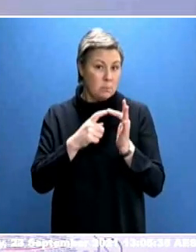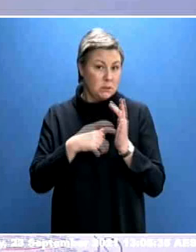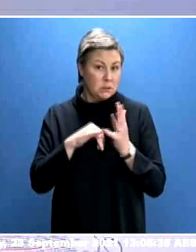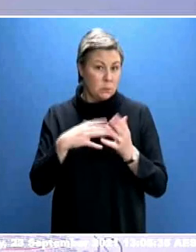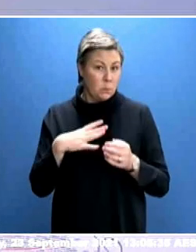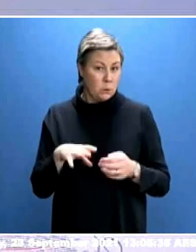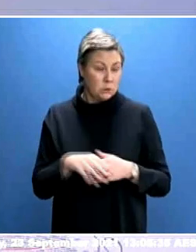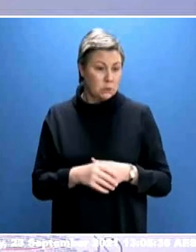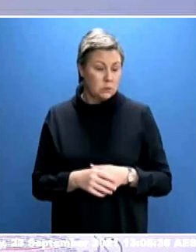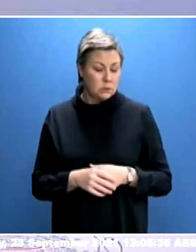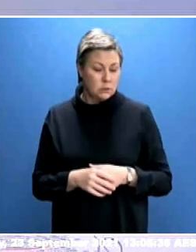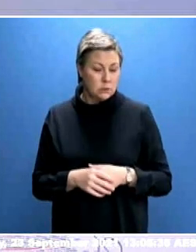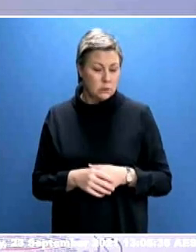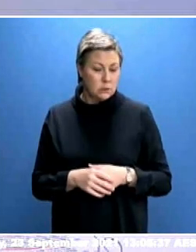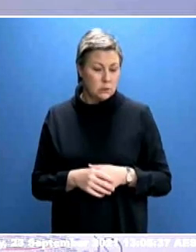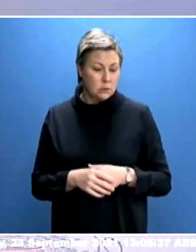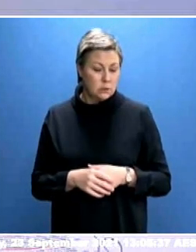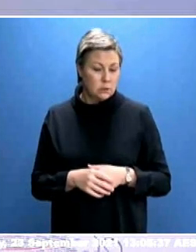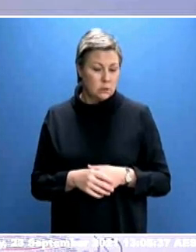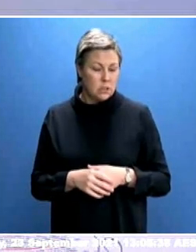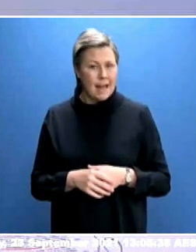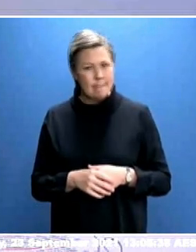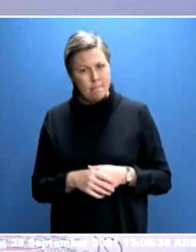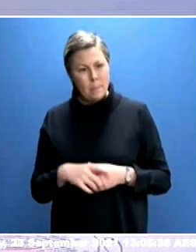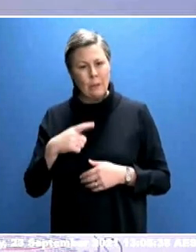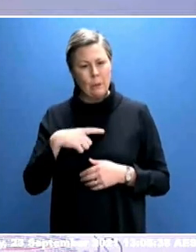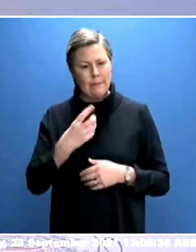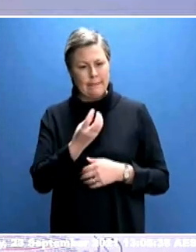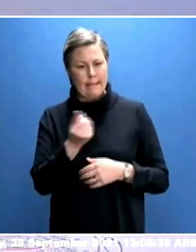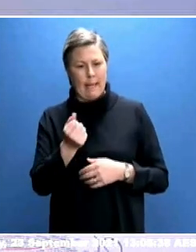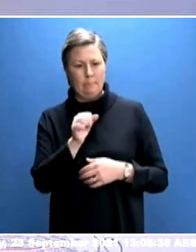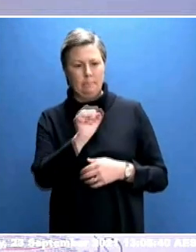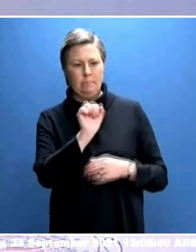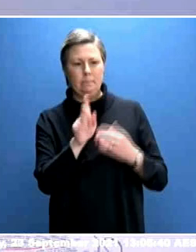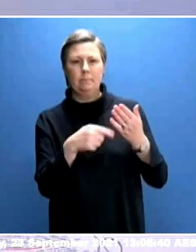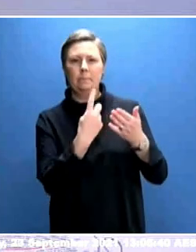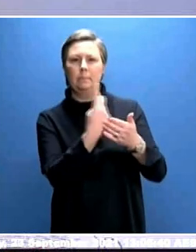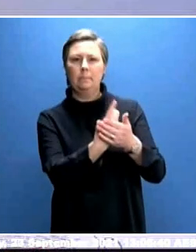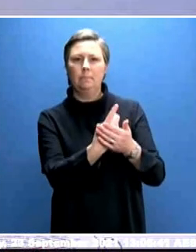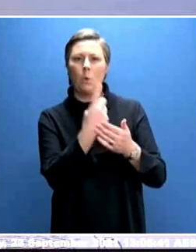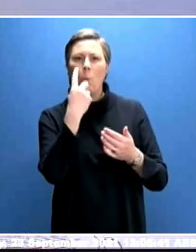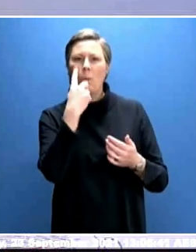Chair, because some of that evidence was without notice --- and I